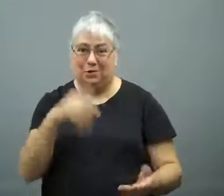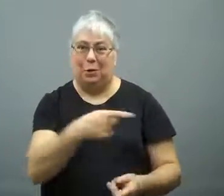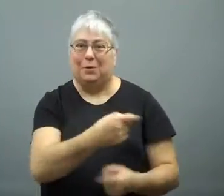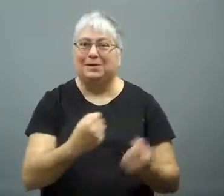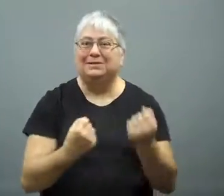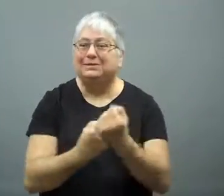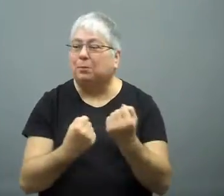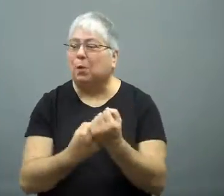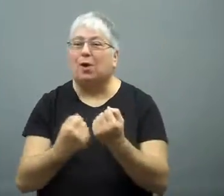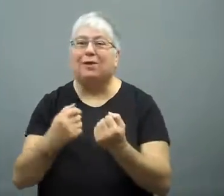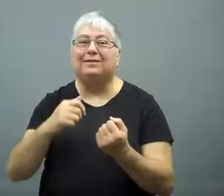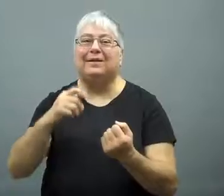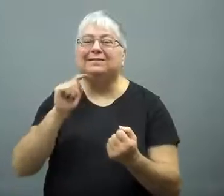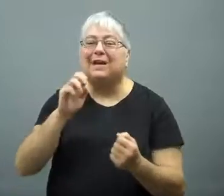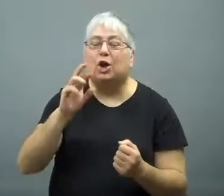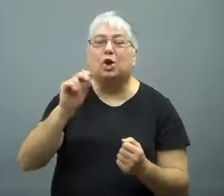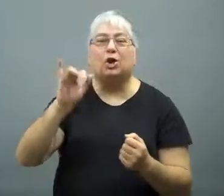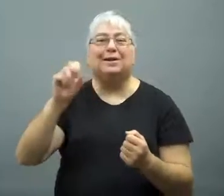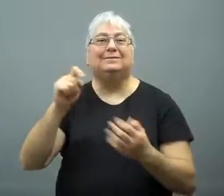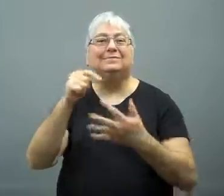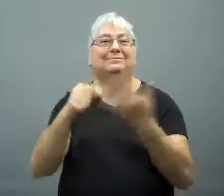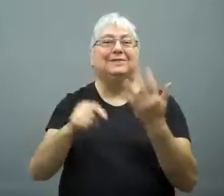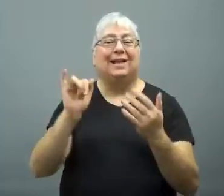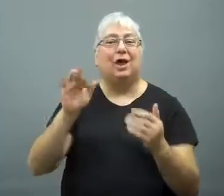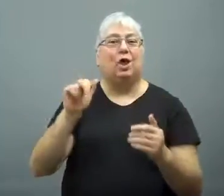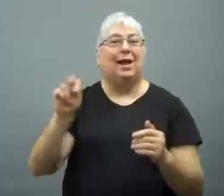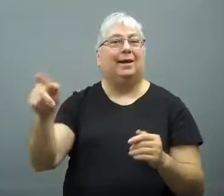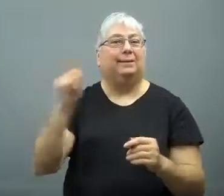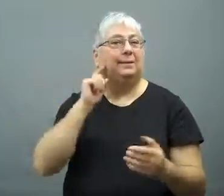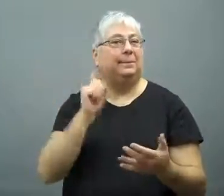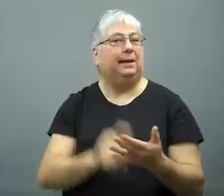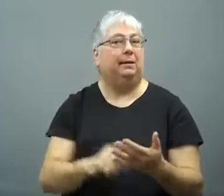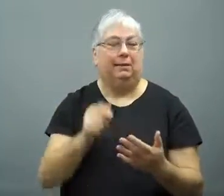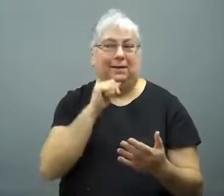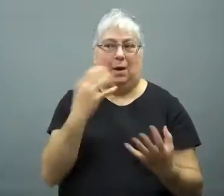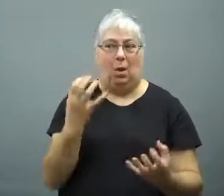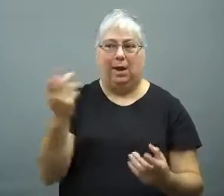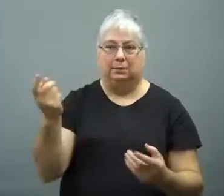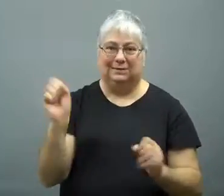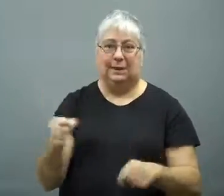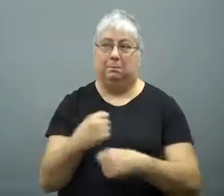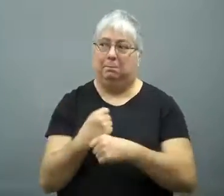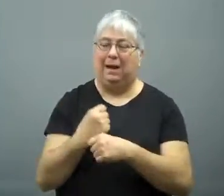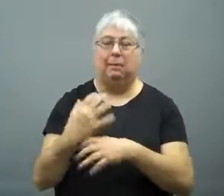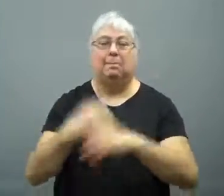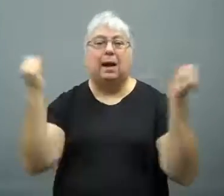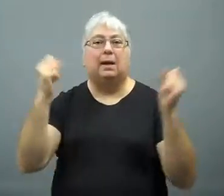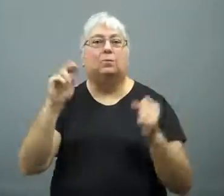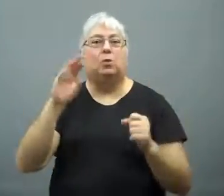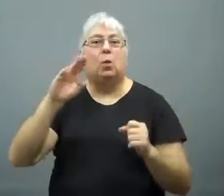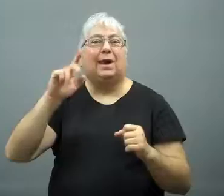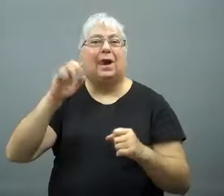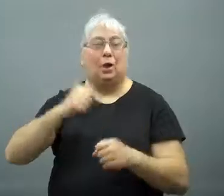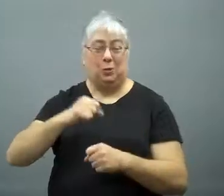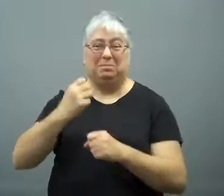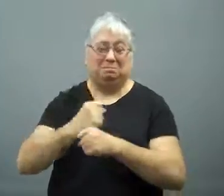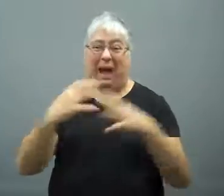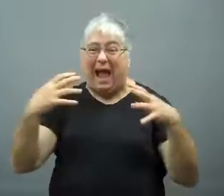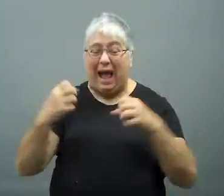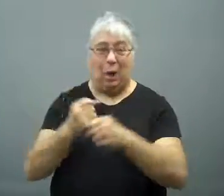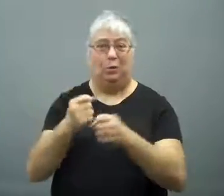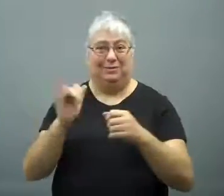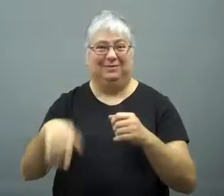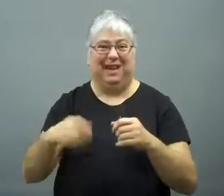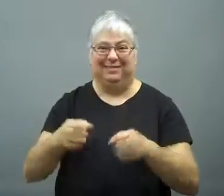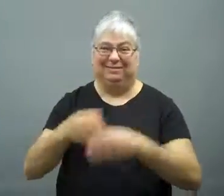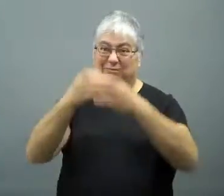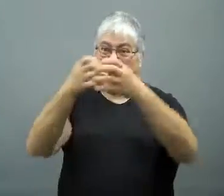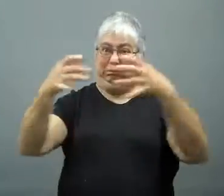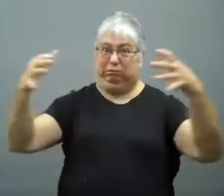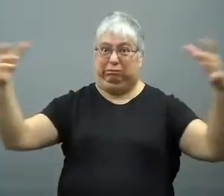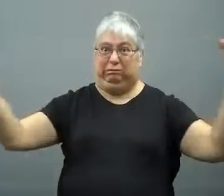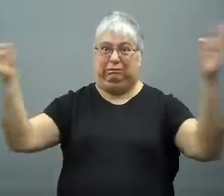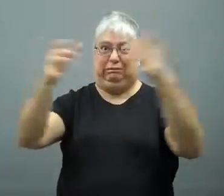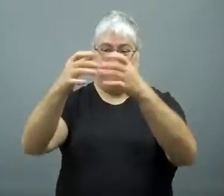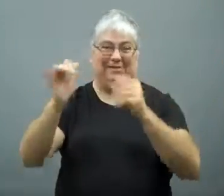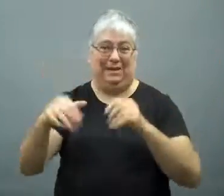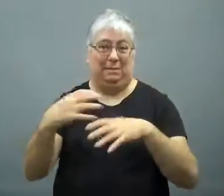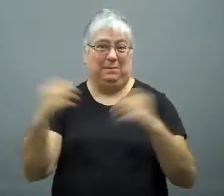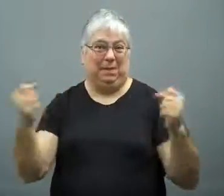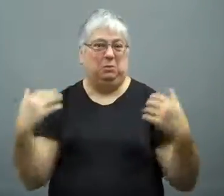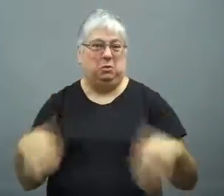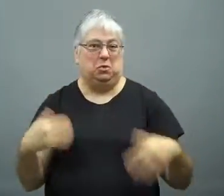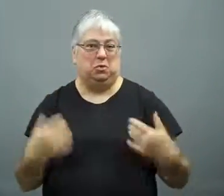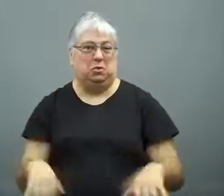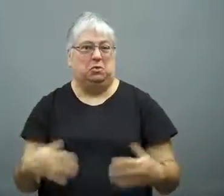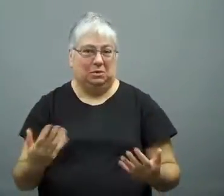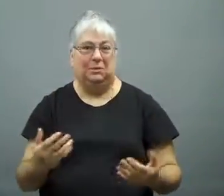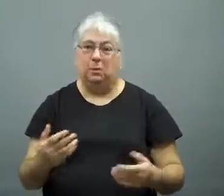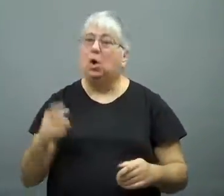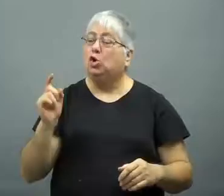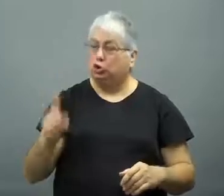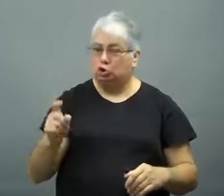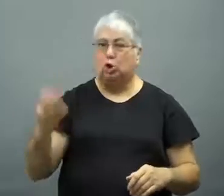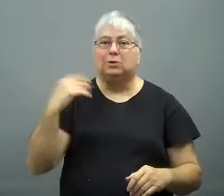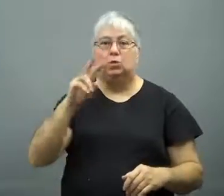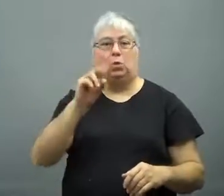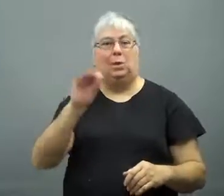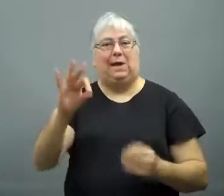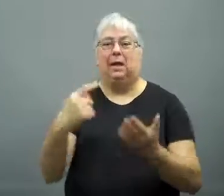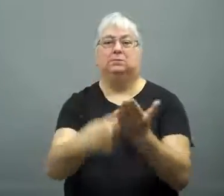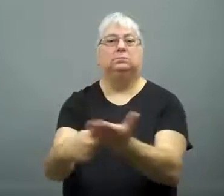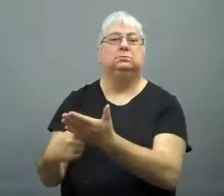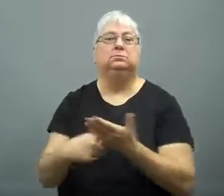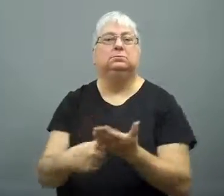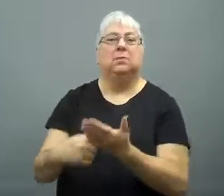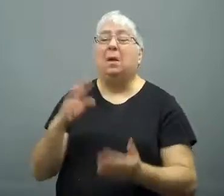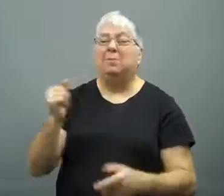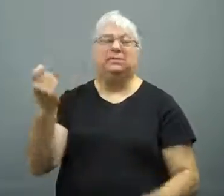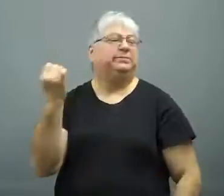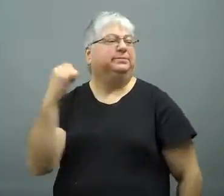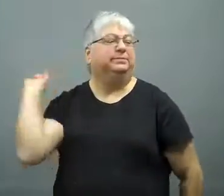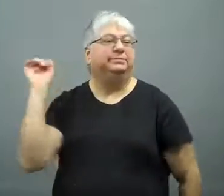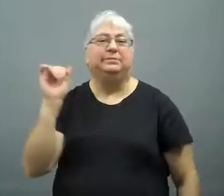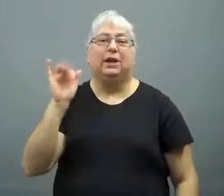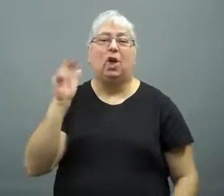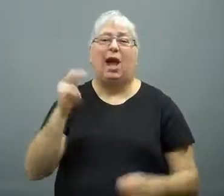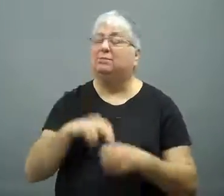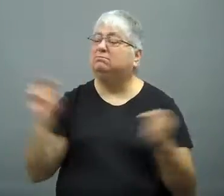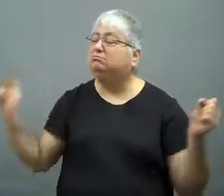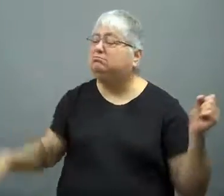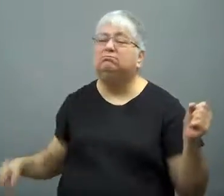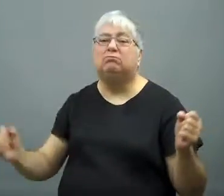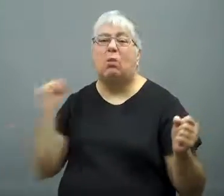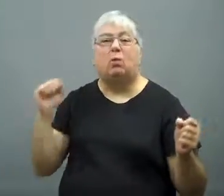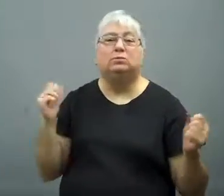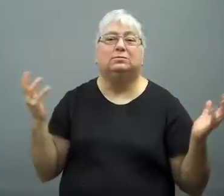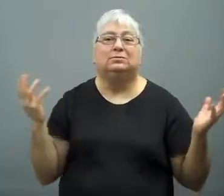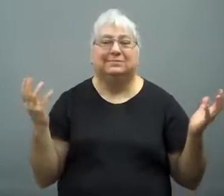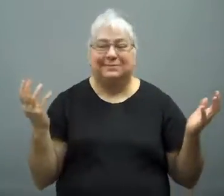in view of its support of terrorism. They don't want Iran to build a nuclear bomb.